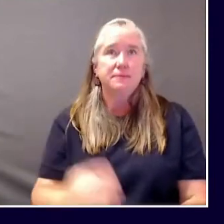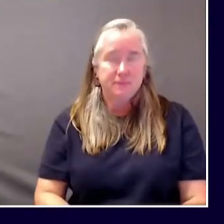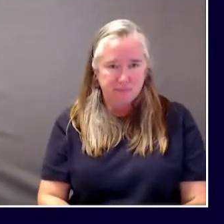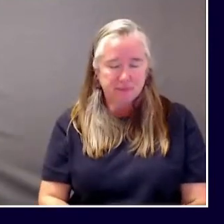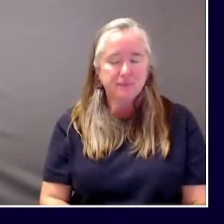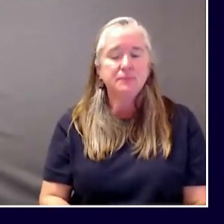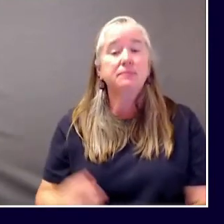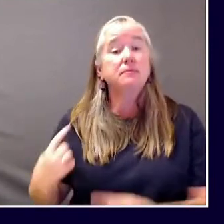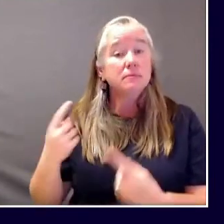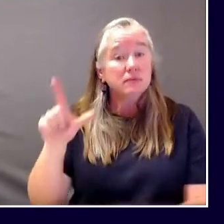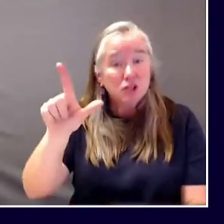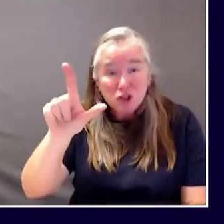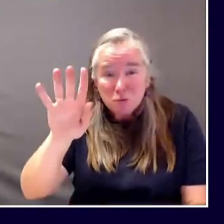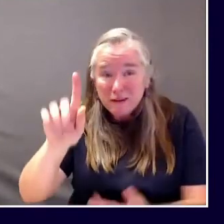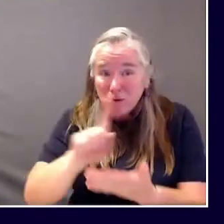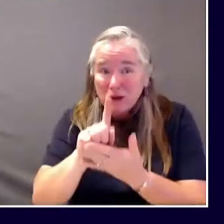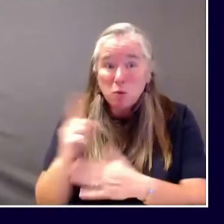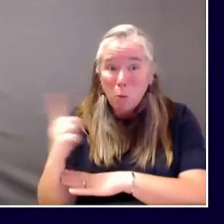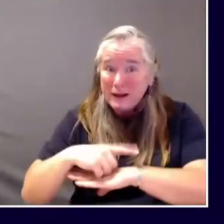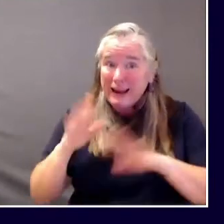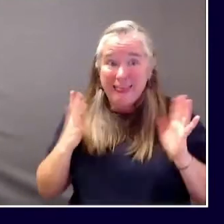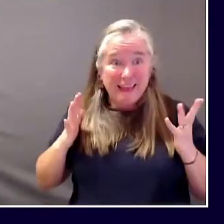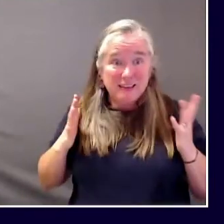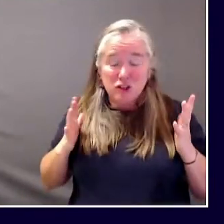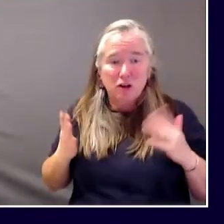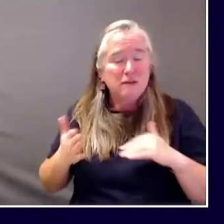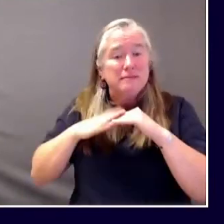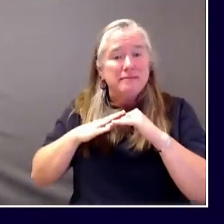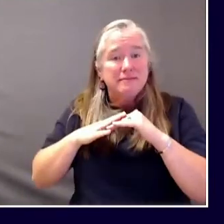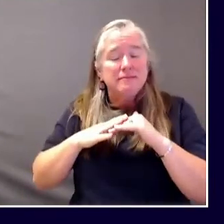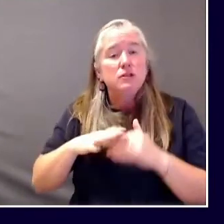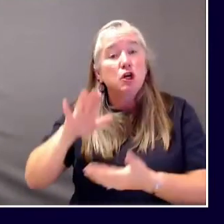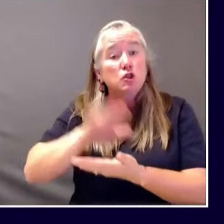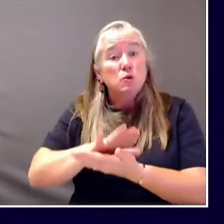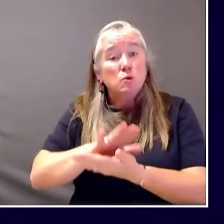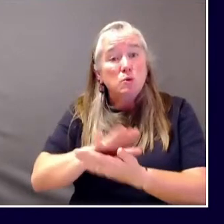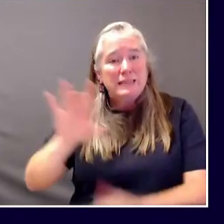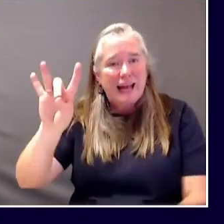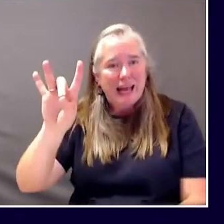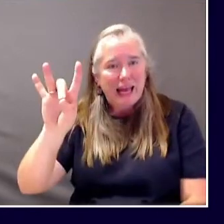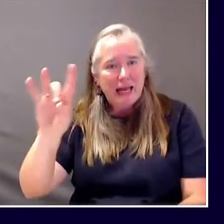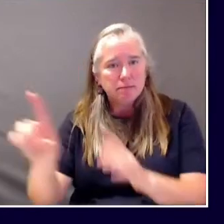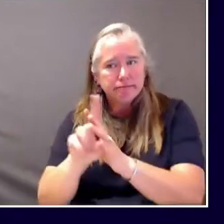twenty four hours